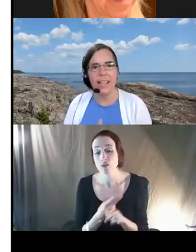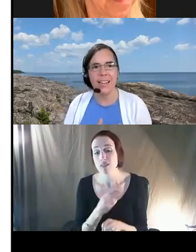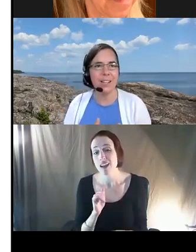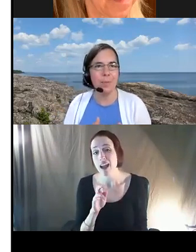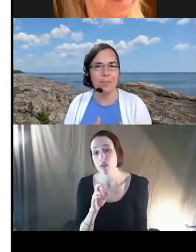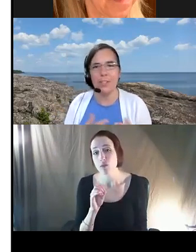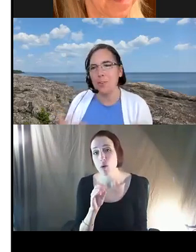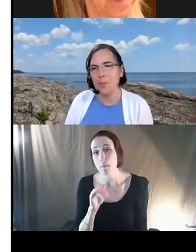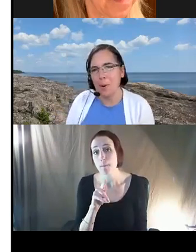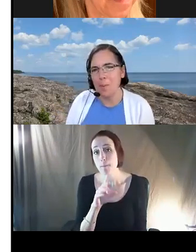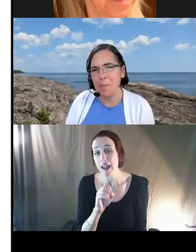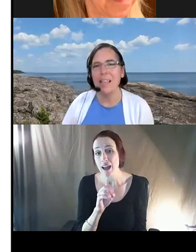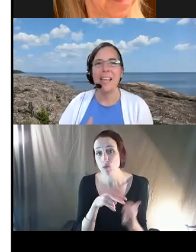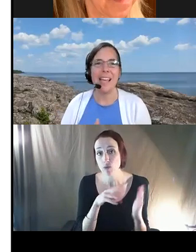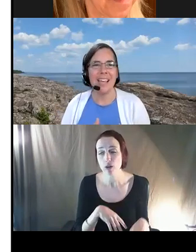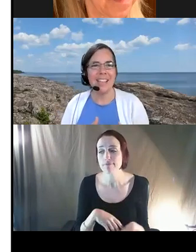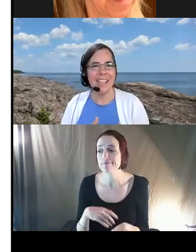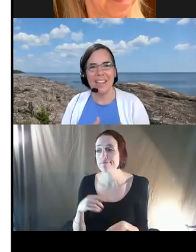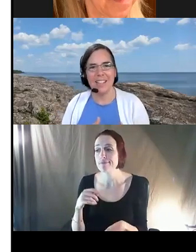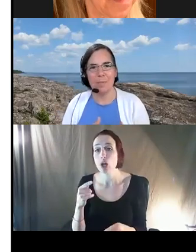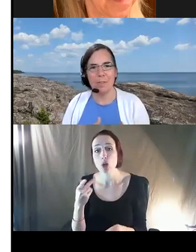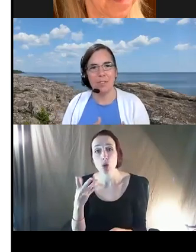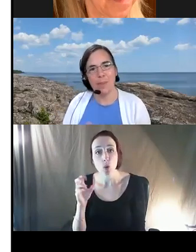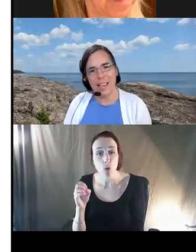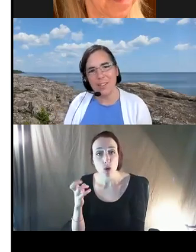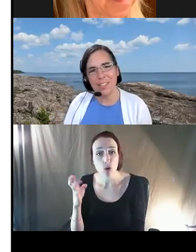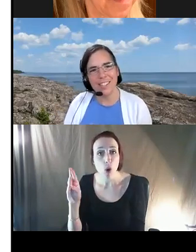move to Google Chrome and then move to my Outlook.